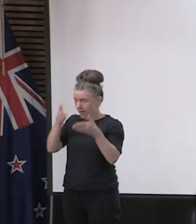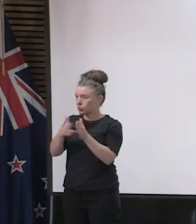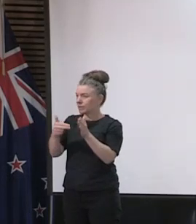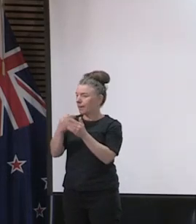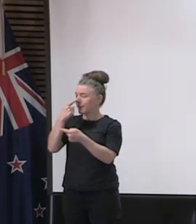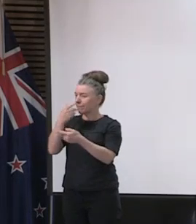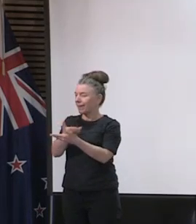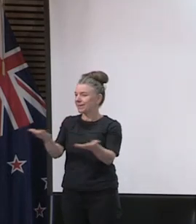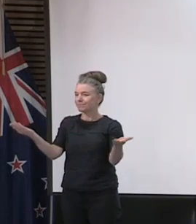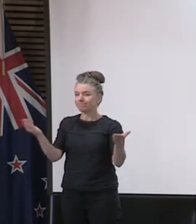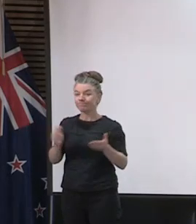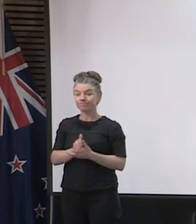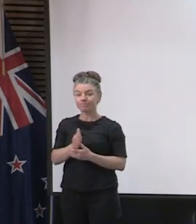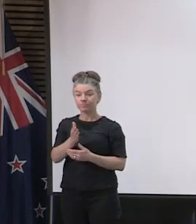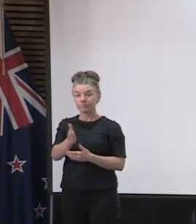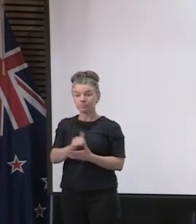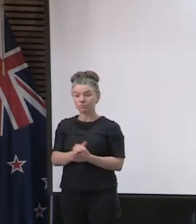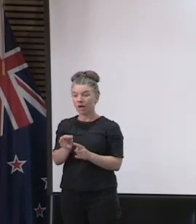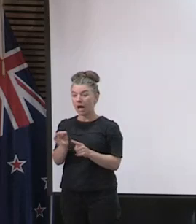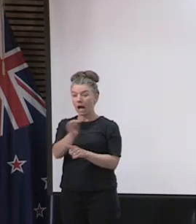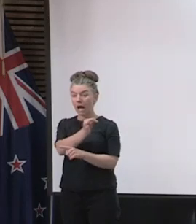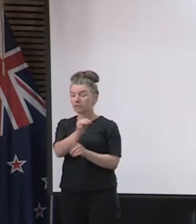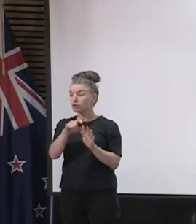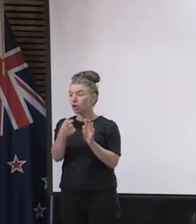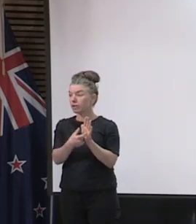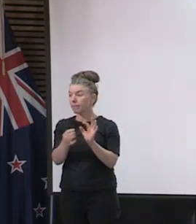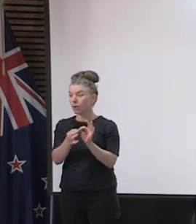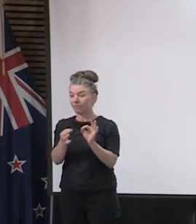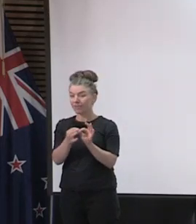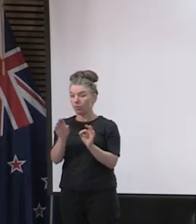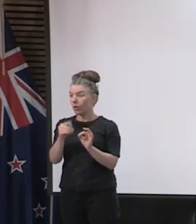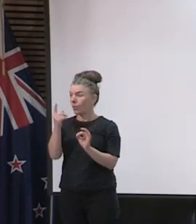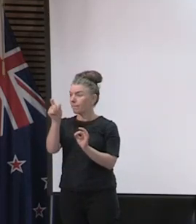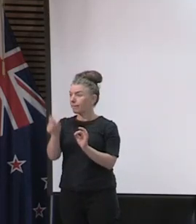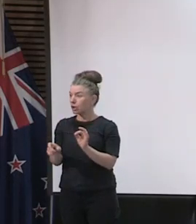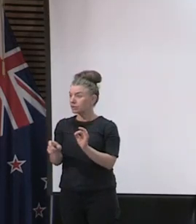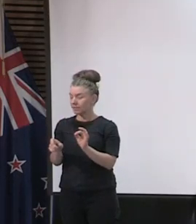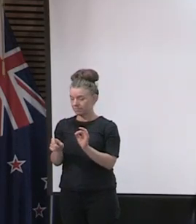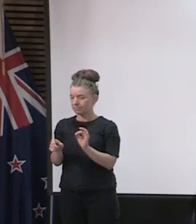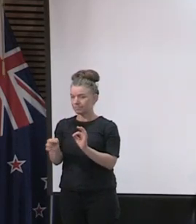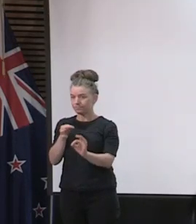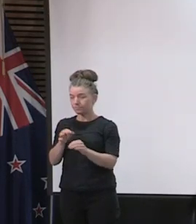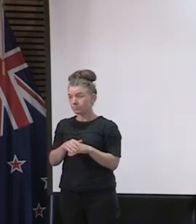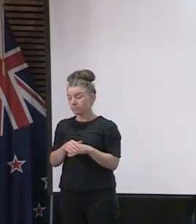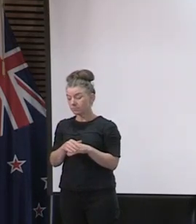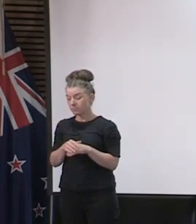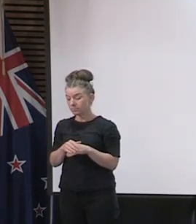on that is for them. I'm getting on with trying to get this right for New Zealand. Clare? You haven't had a